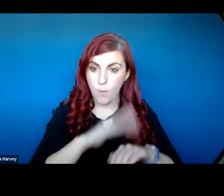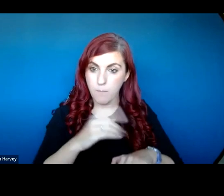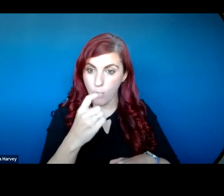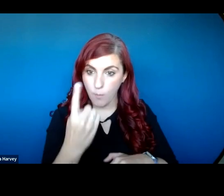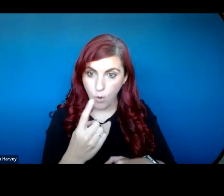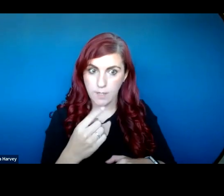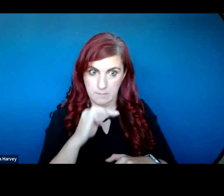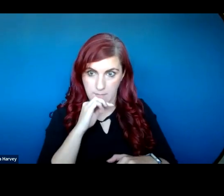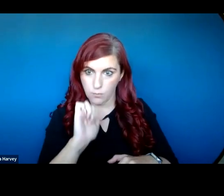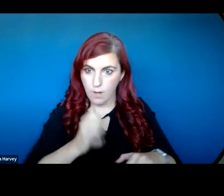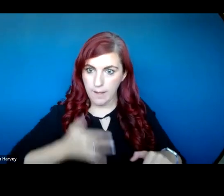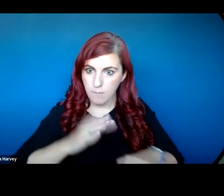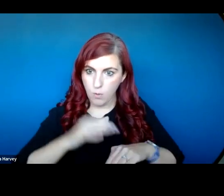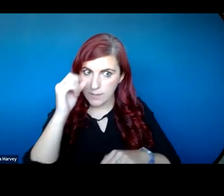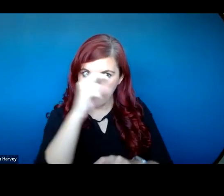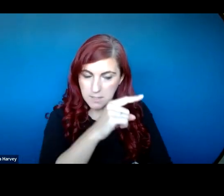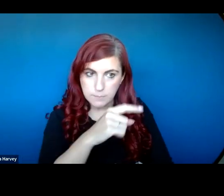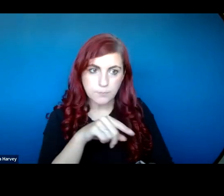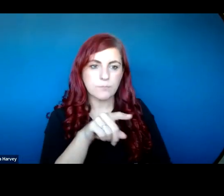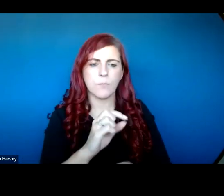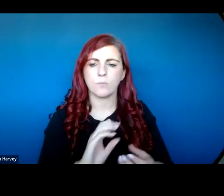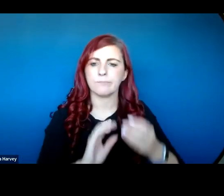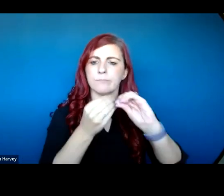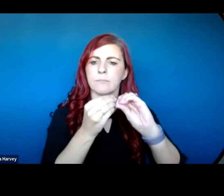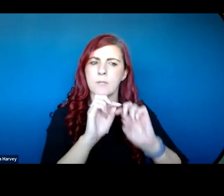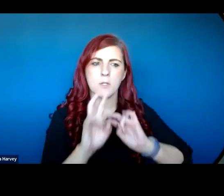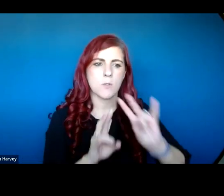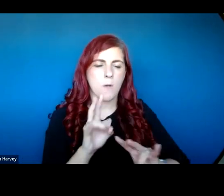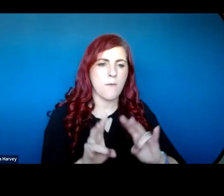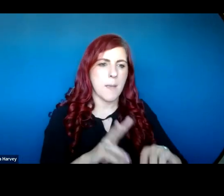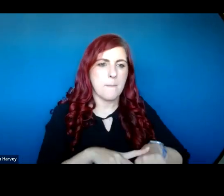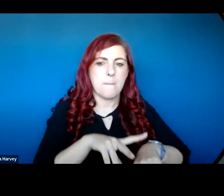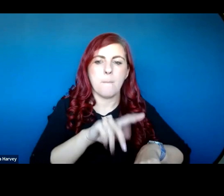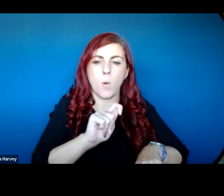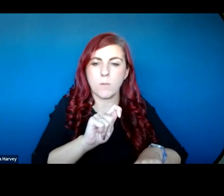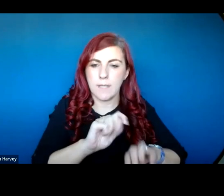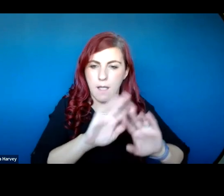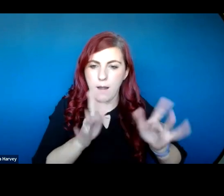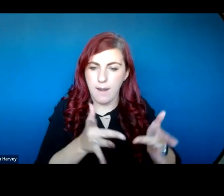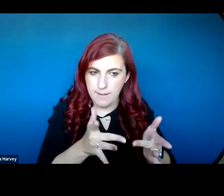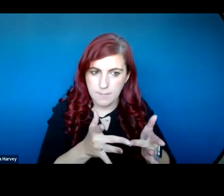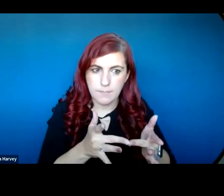So we designed this survey as being largely an online survey, it was an opt-in